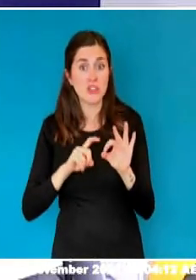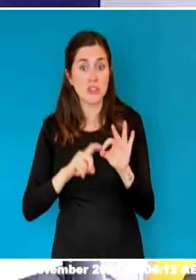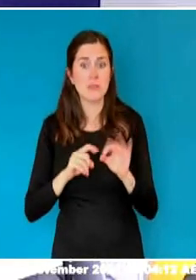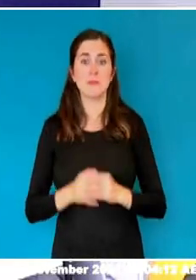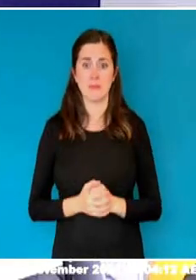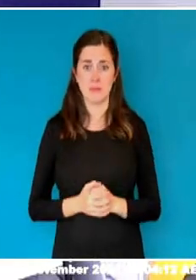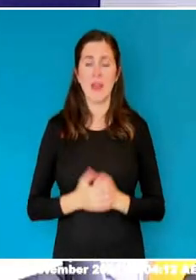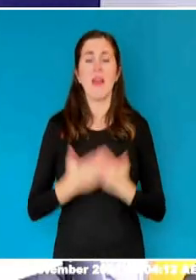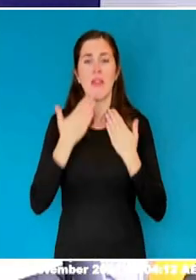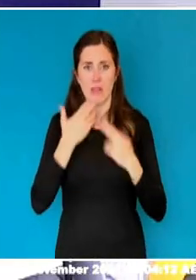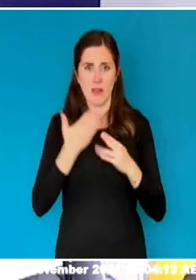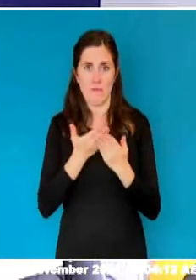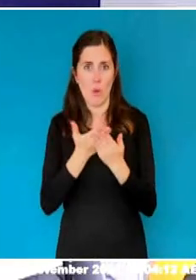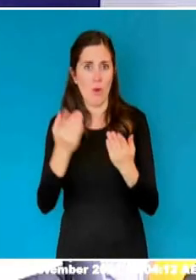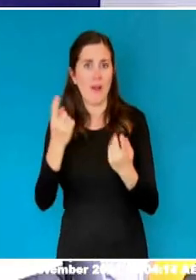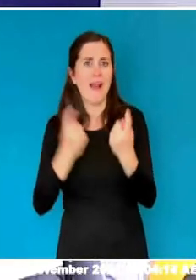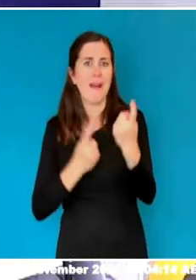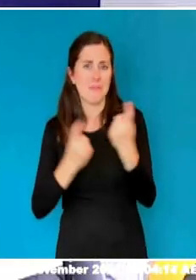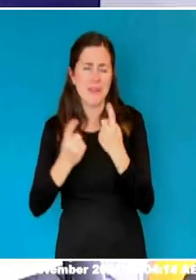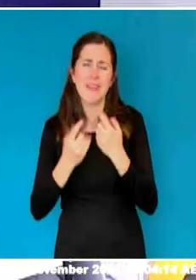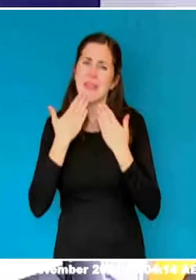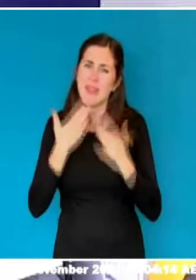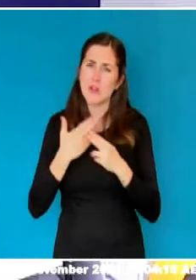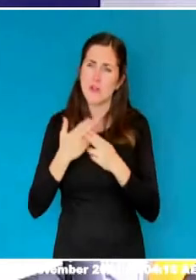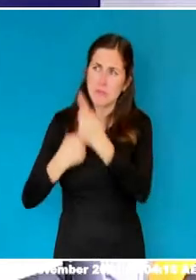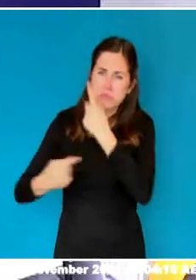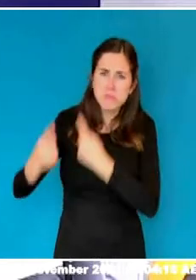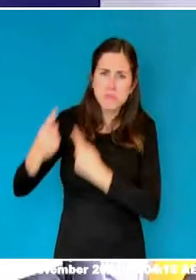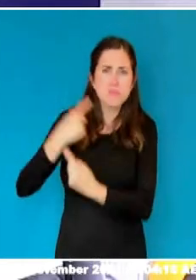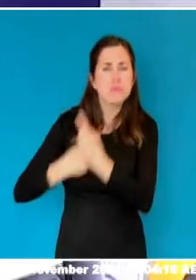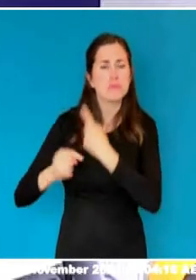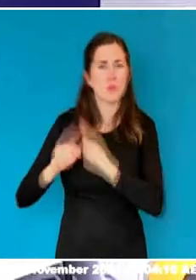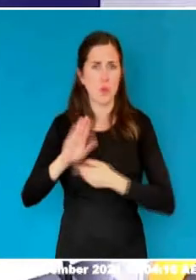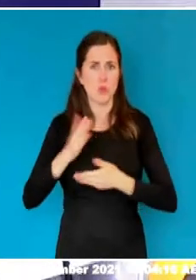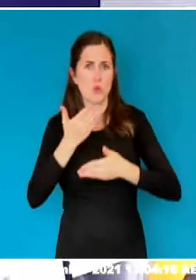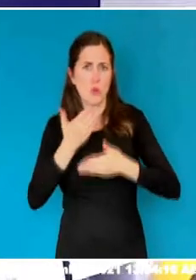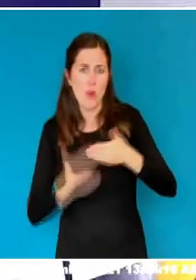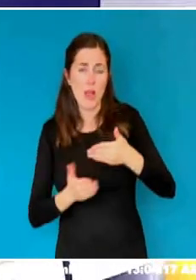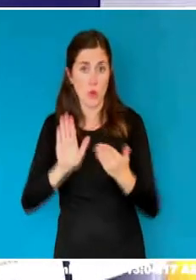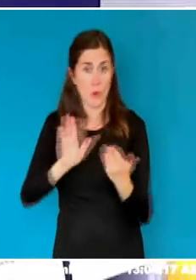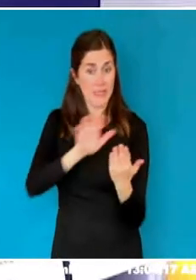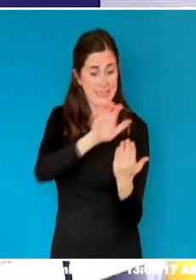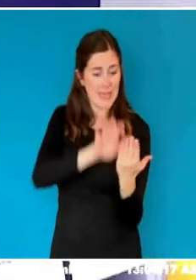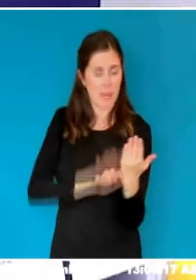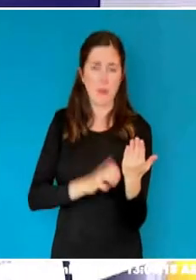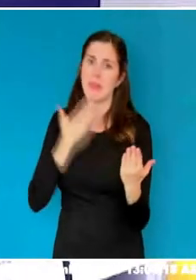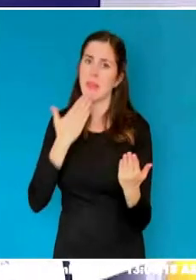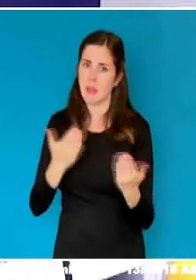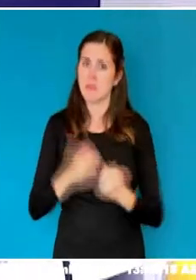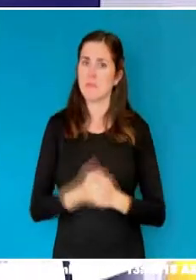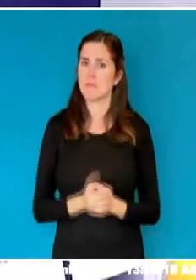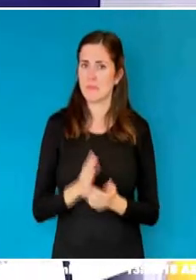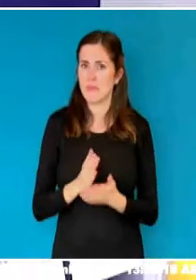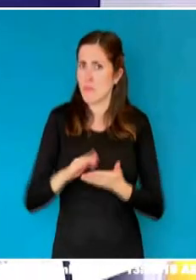much for your attendance, for the evidence you have given and statements that you have provided. We appreciate your statements.